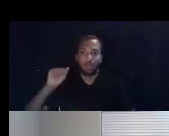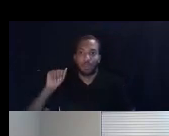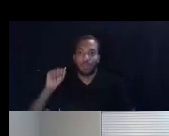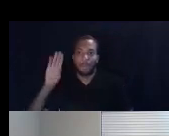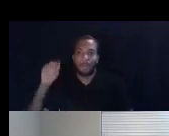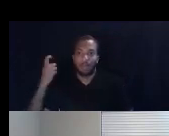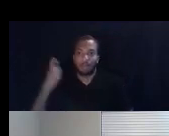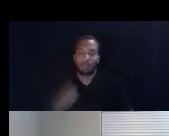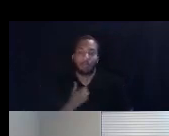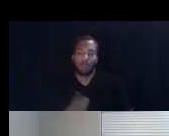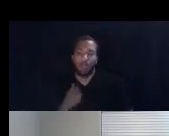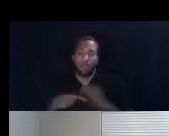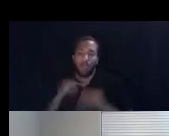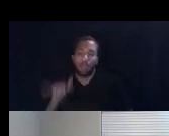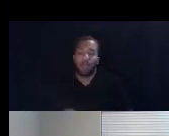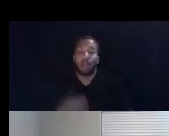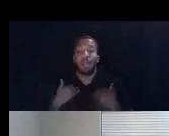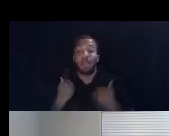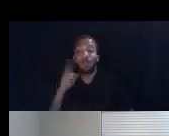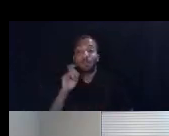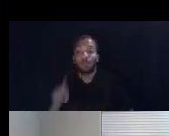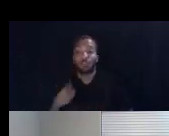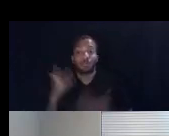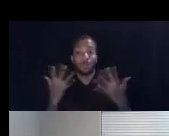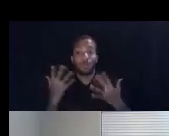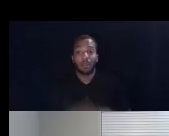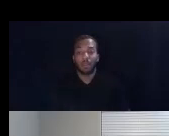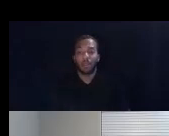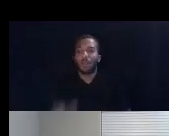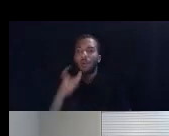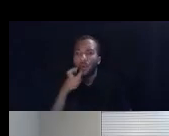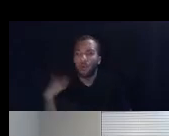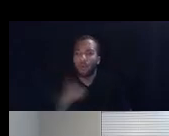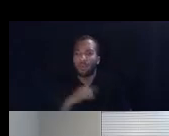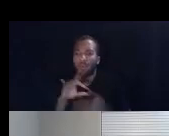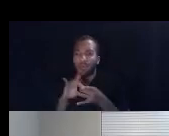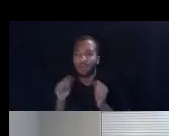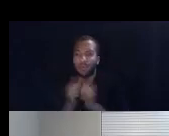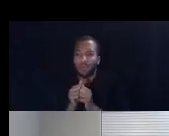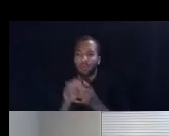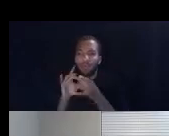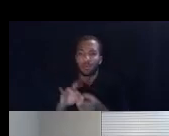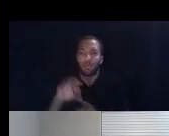But we do have one question which is whom to connect with regarding OHP application.